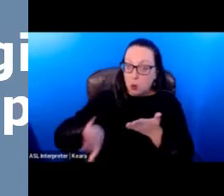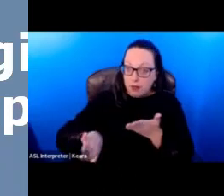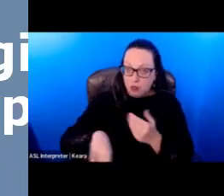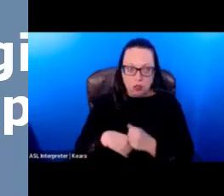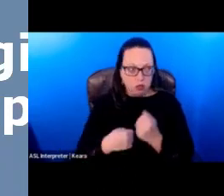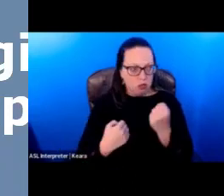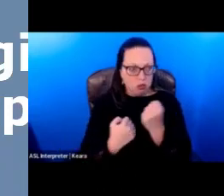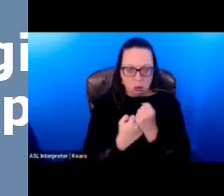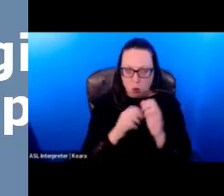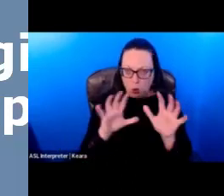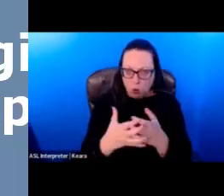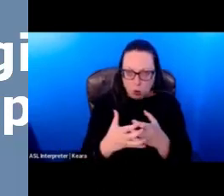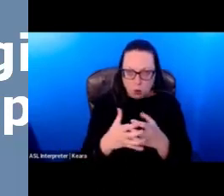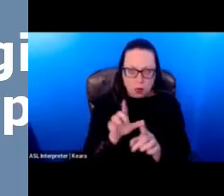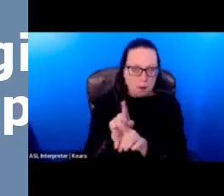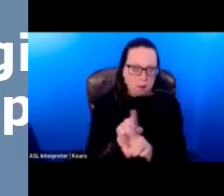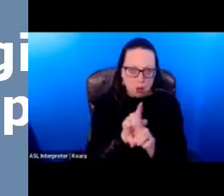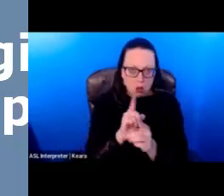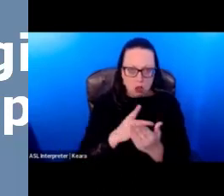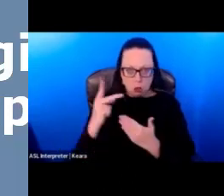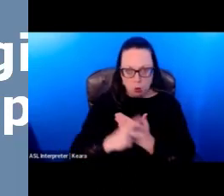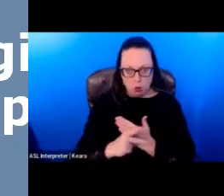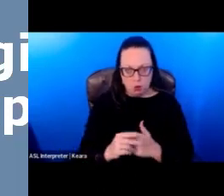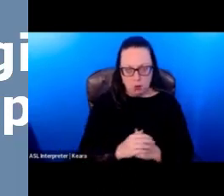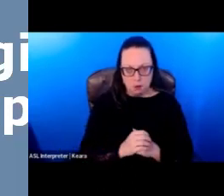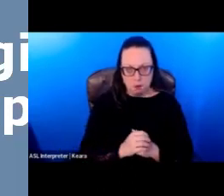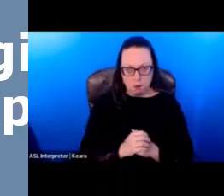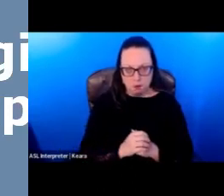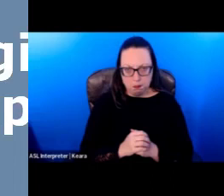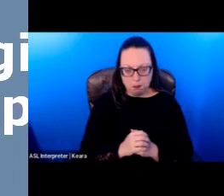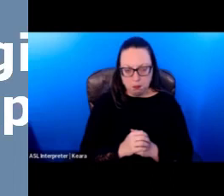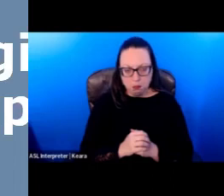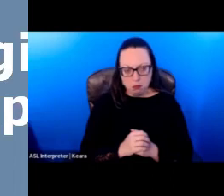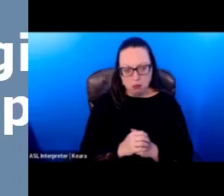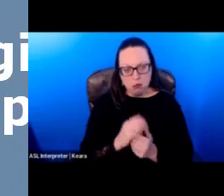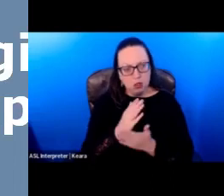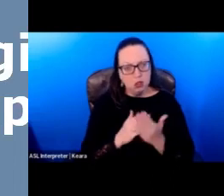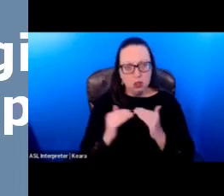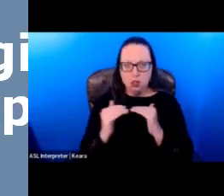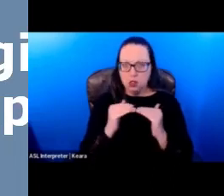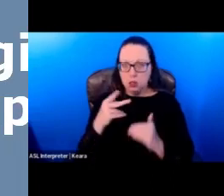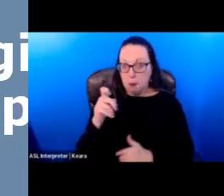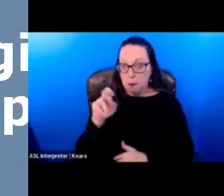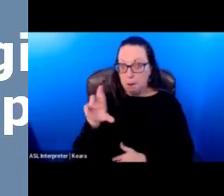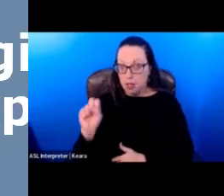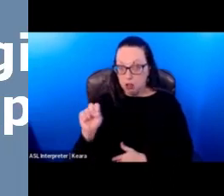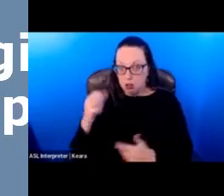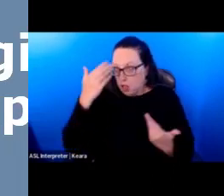those that are grateful for the lived experience from peer support in areas of mental